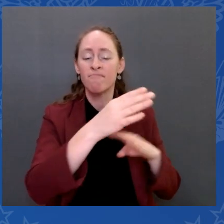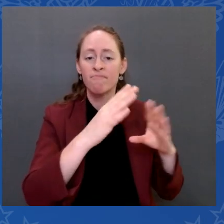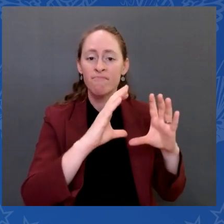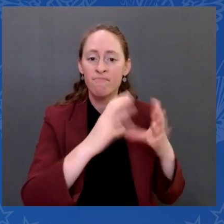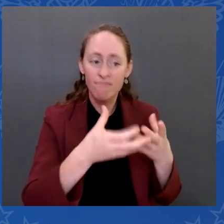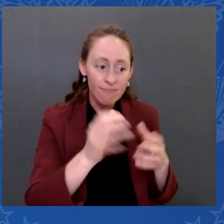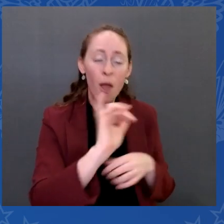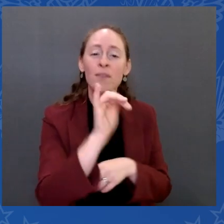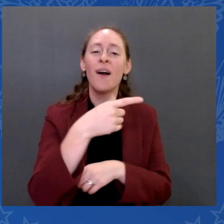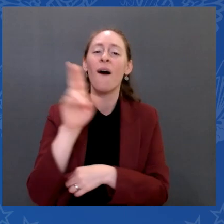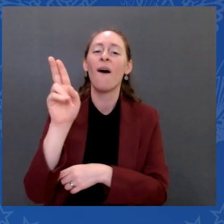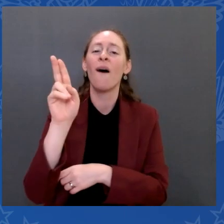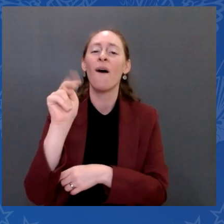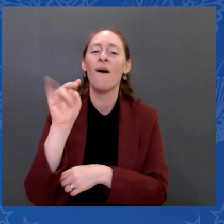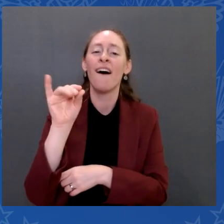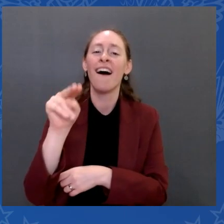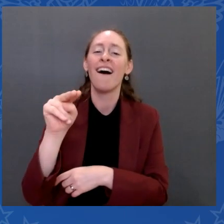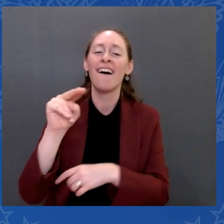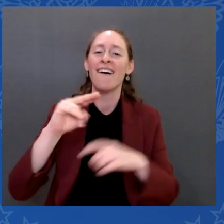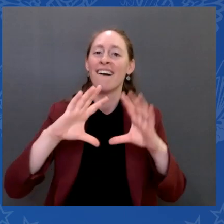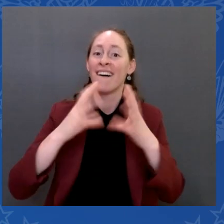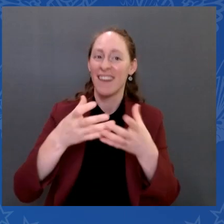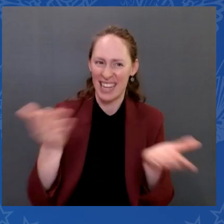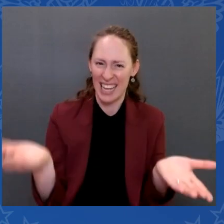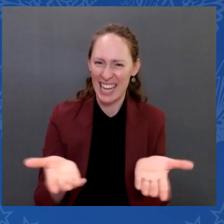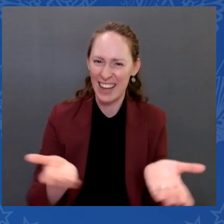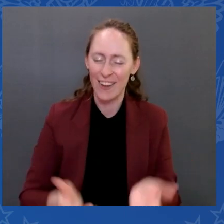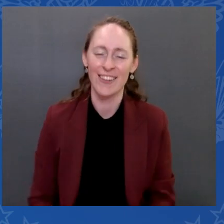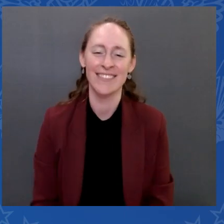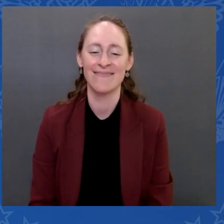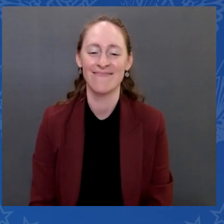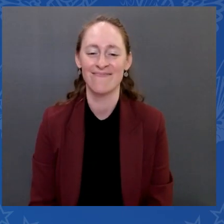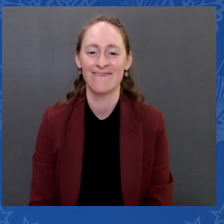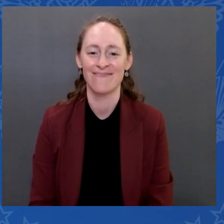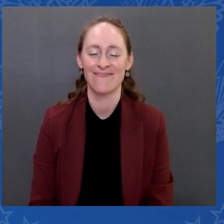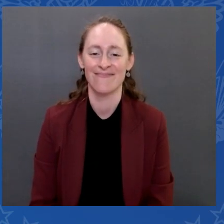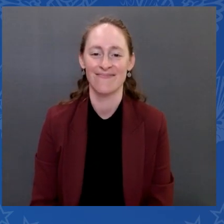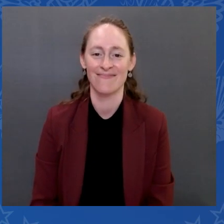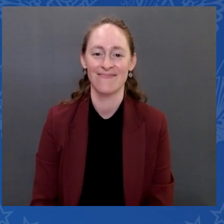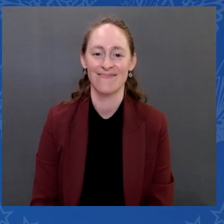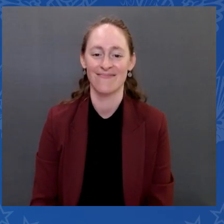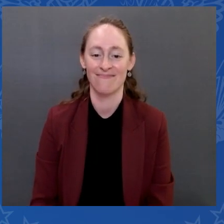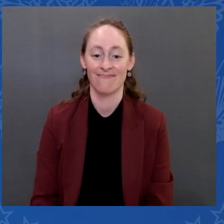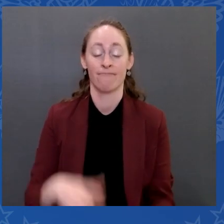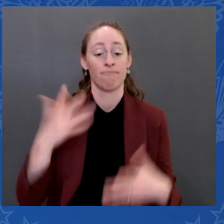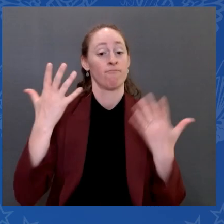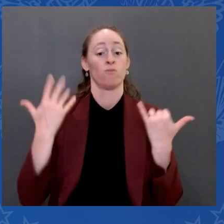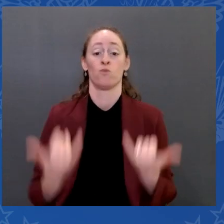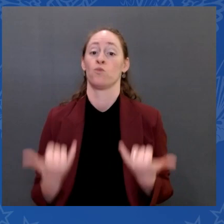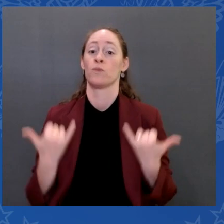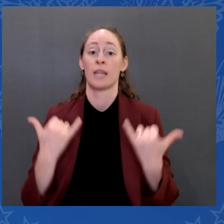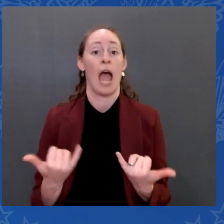the first being the national security implications and the second being the economic security and economic opportunity embedded in this legislation.